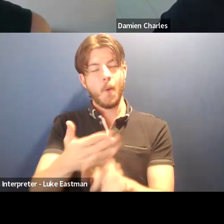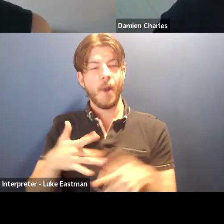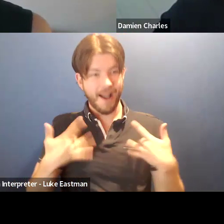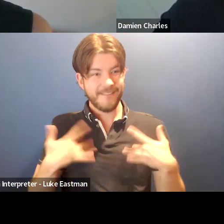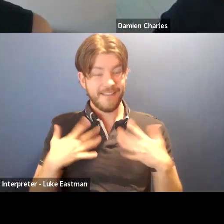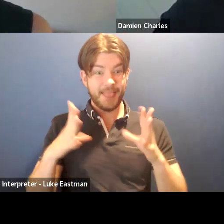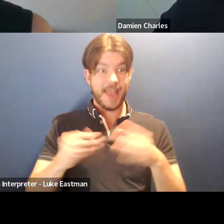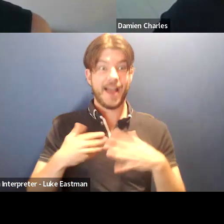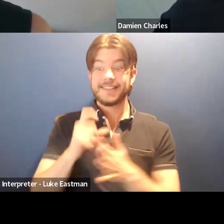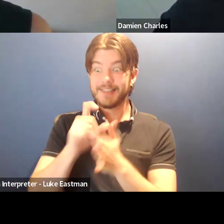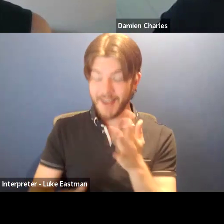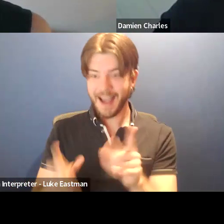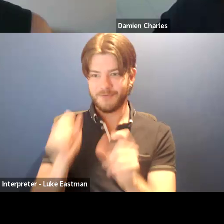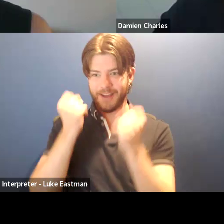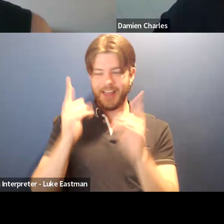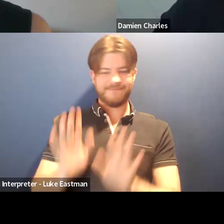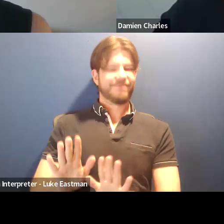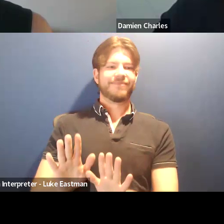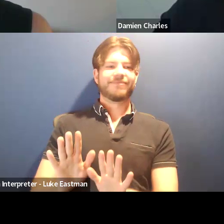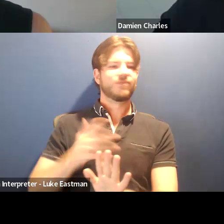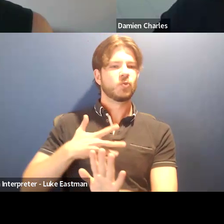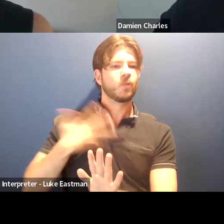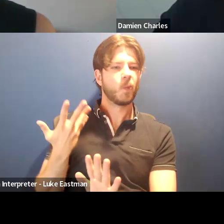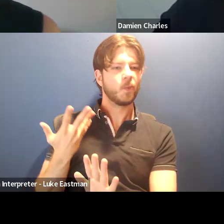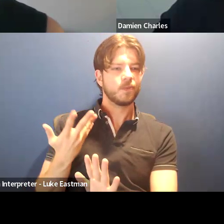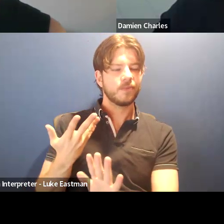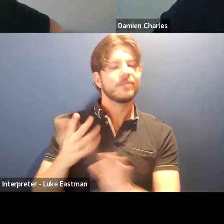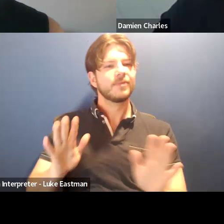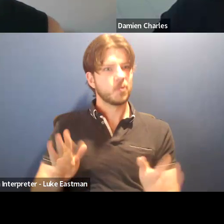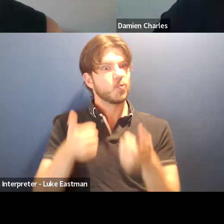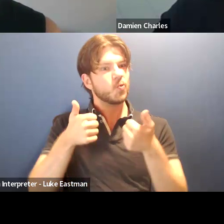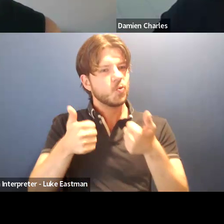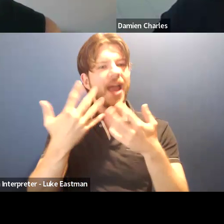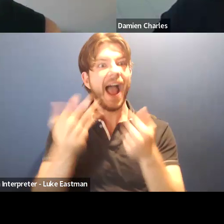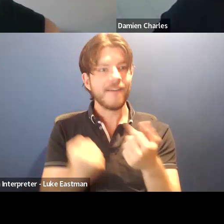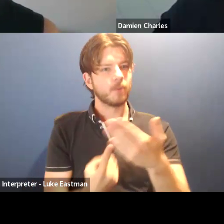wasn't actually what I wanted to pursue anymore and it was really good to have